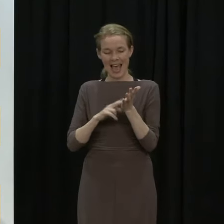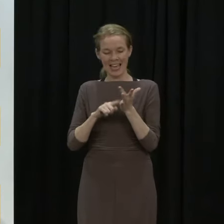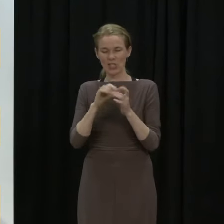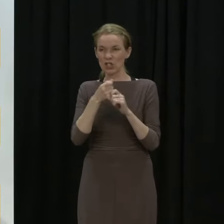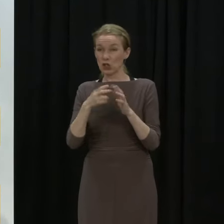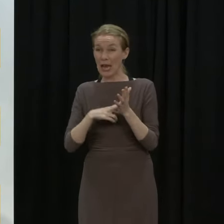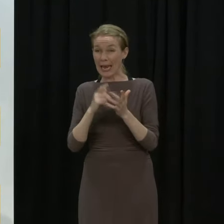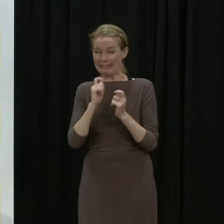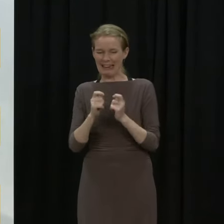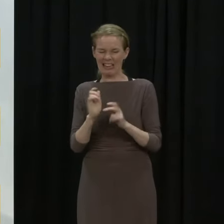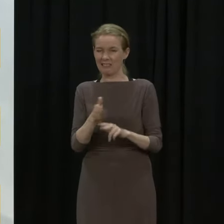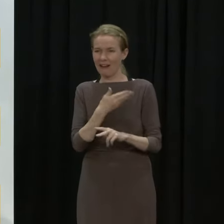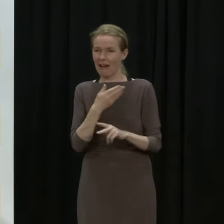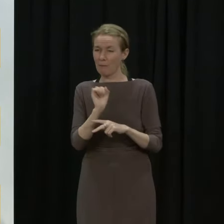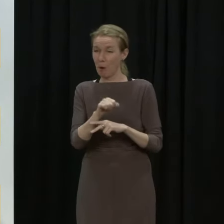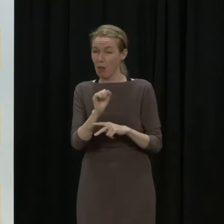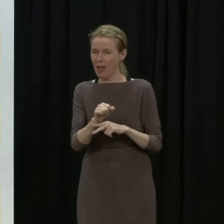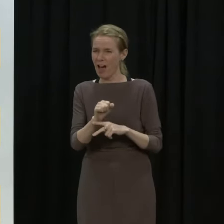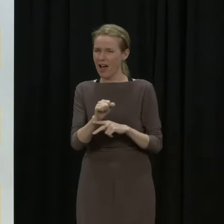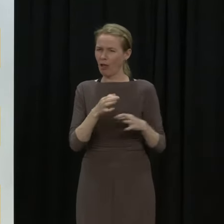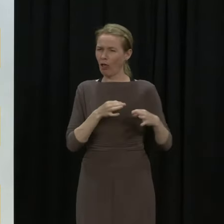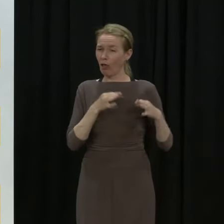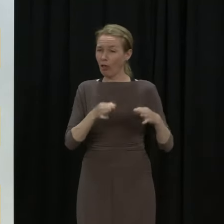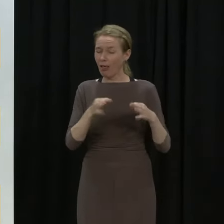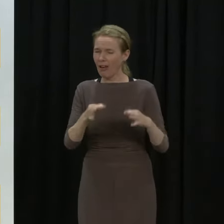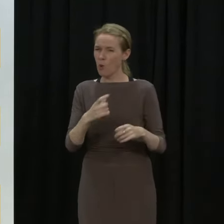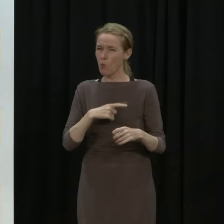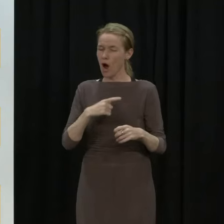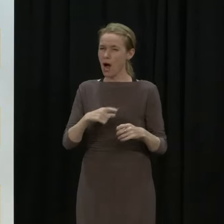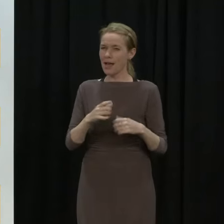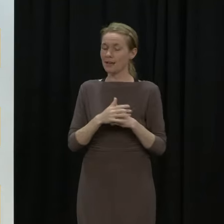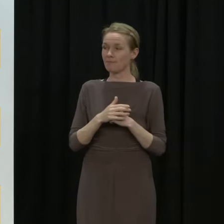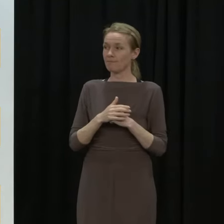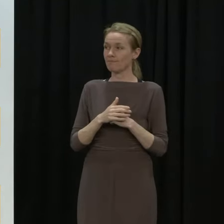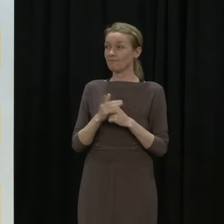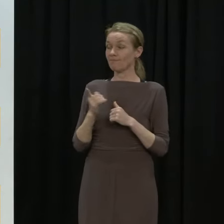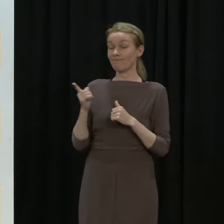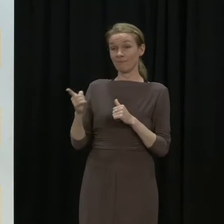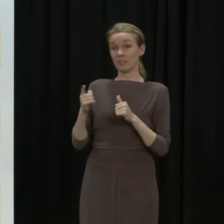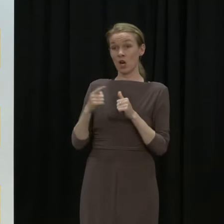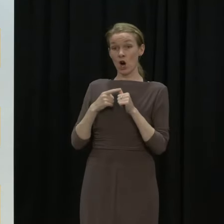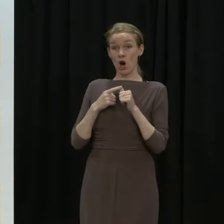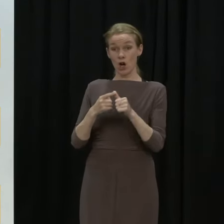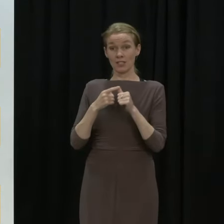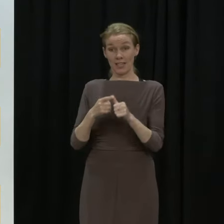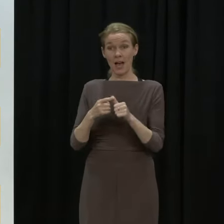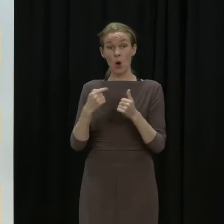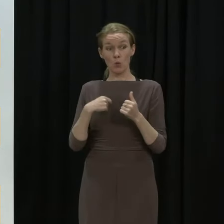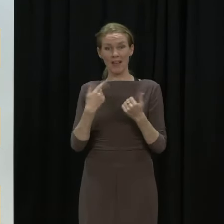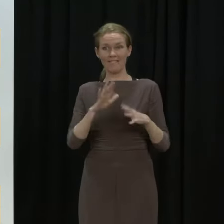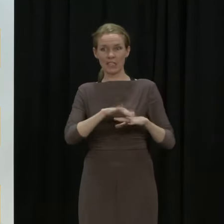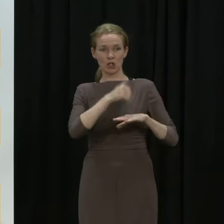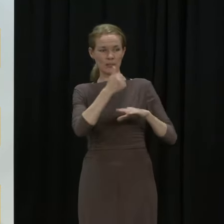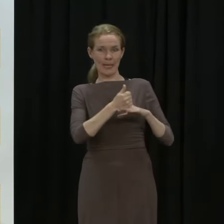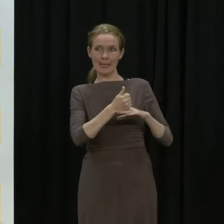testing, too slow with rapid antigen, too slow for setting